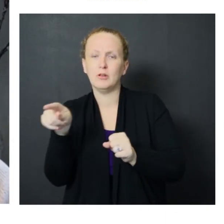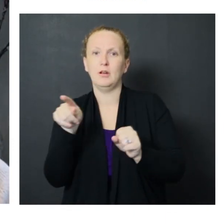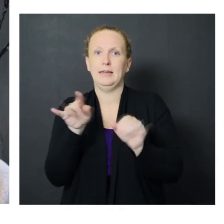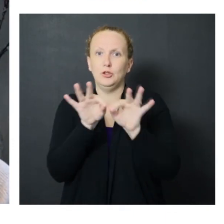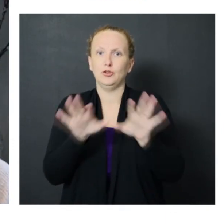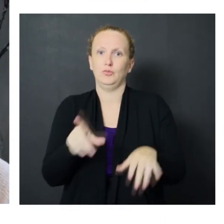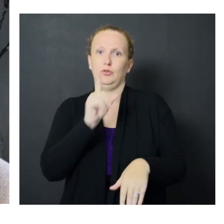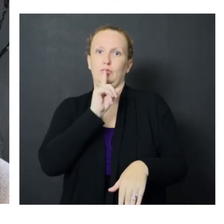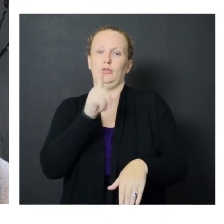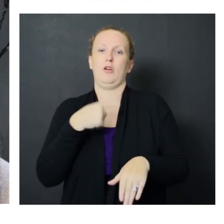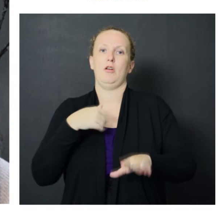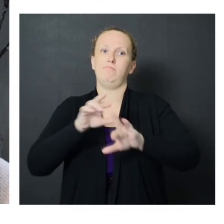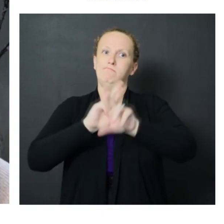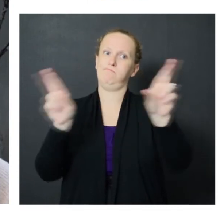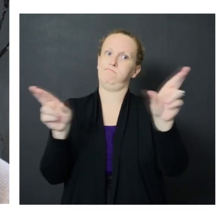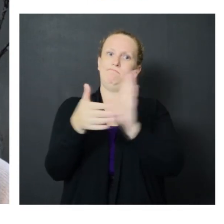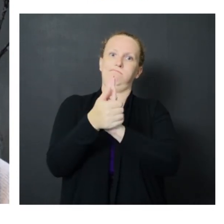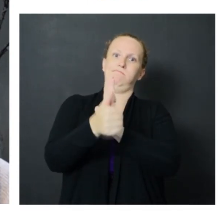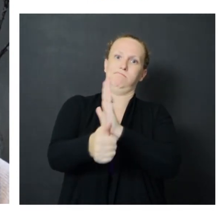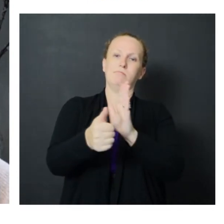need to meet the highest level of professionalism?